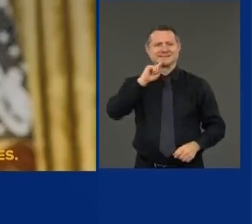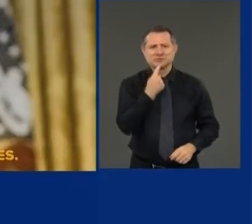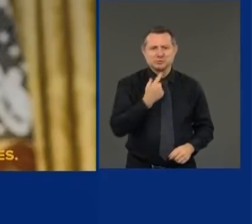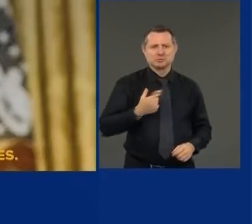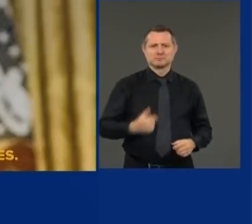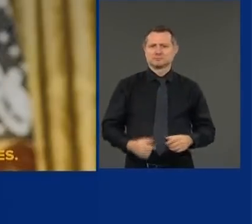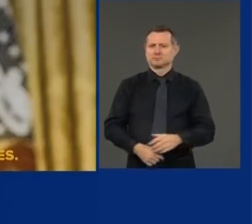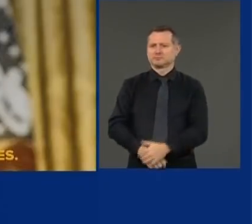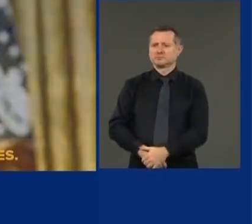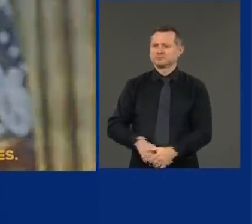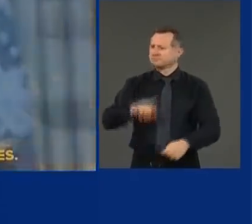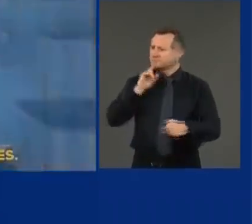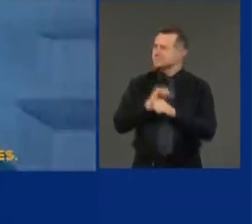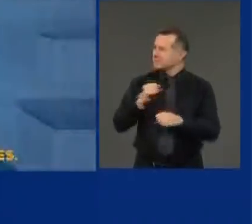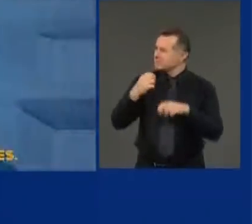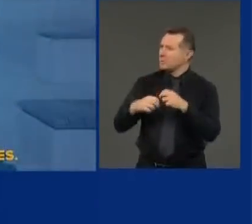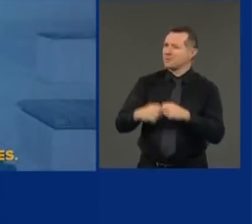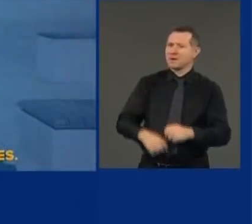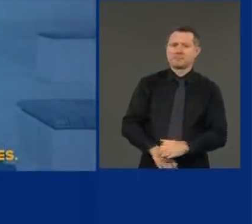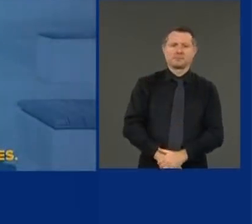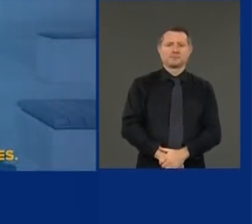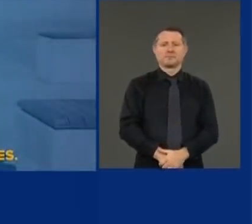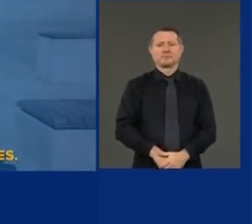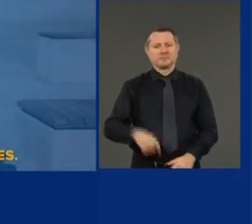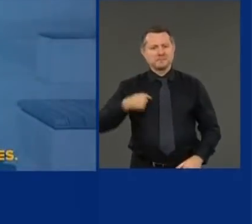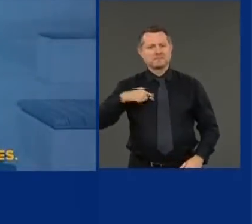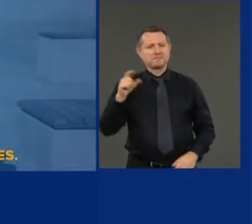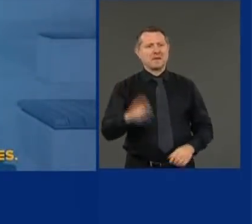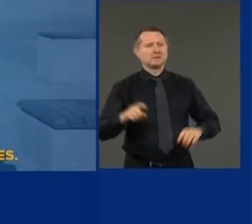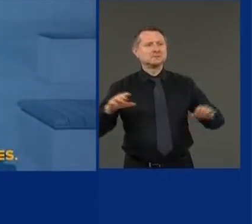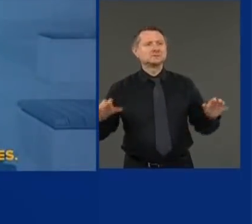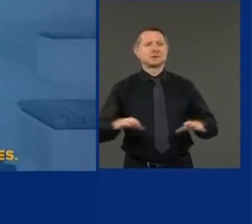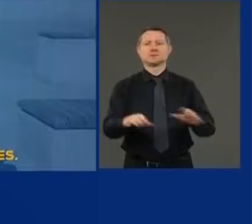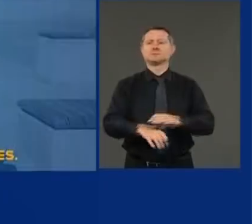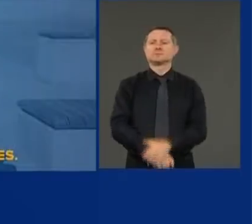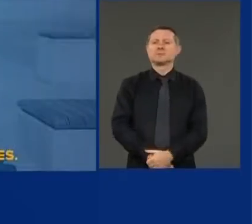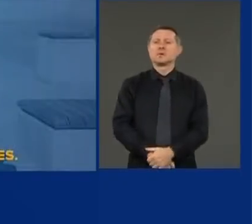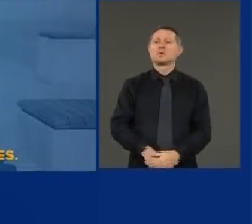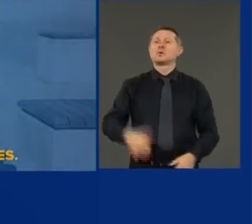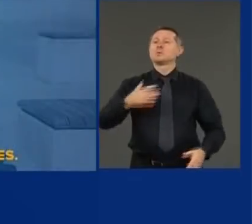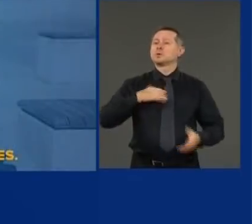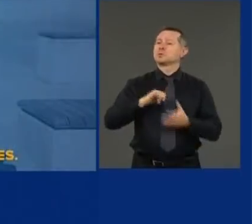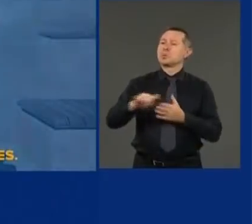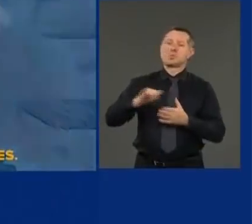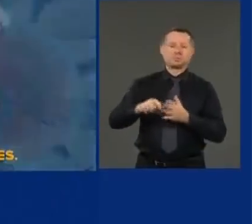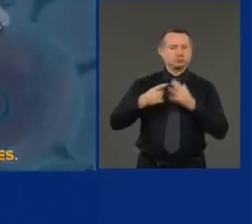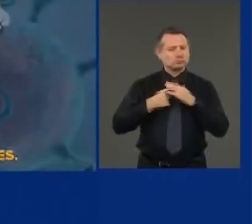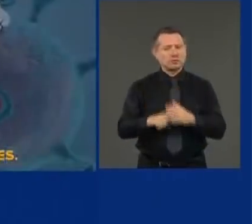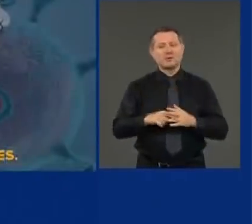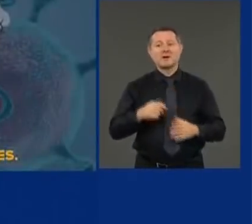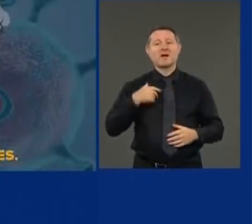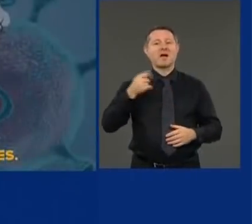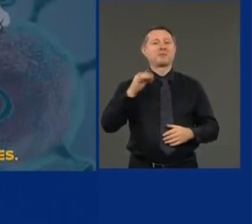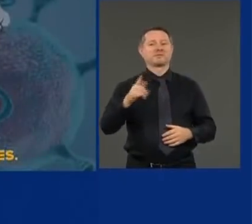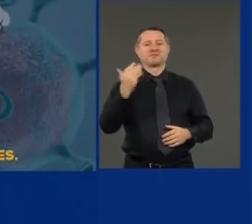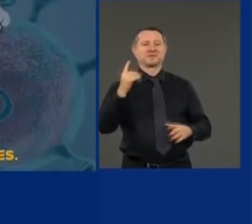JUST WEAR THE MASK AND SAY TO THE AMERICAN PEOPLE, THIS IS REAL. AND IT'S A PROBLEM AND WE HAVE